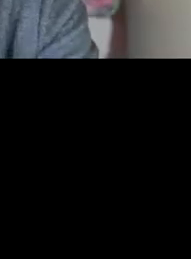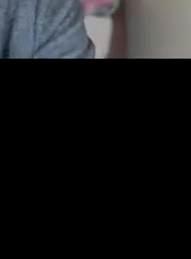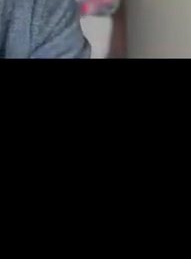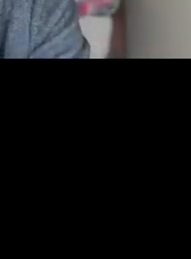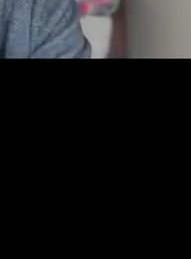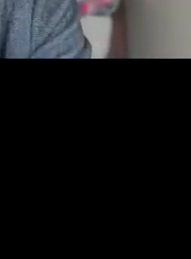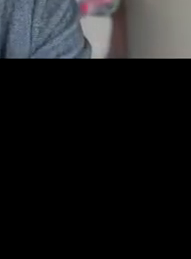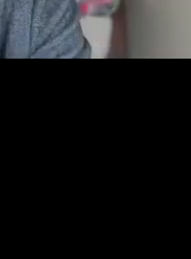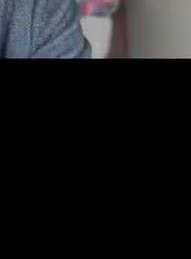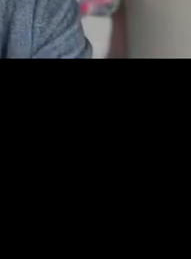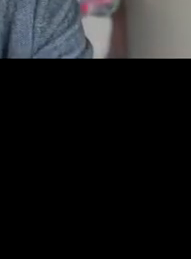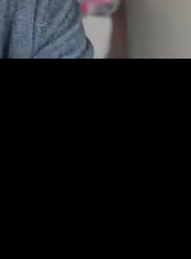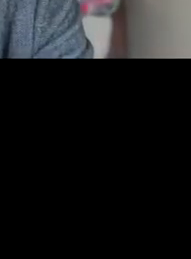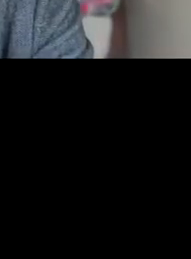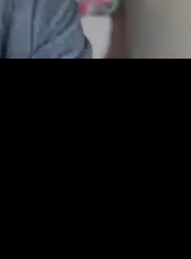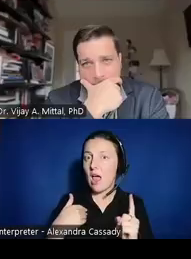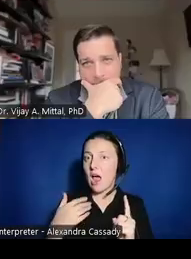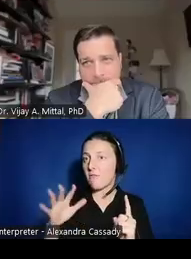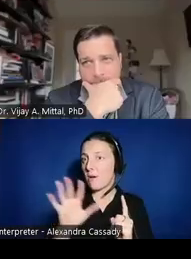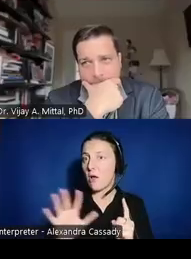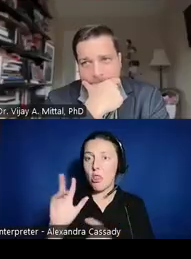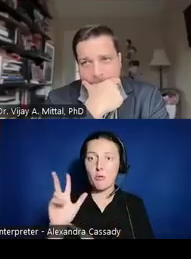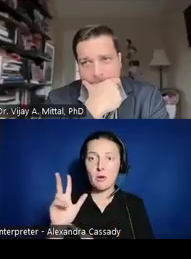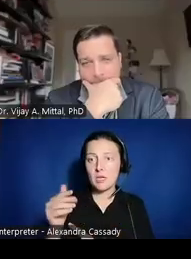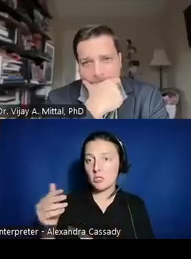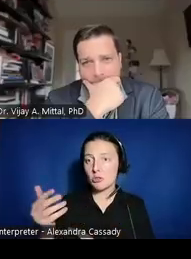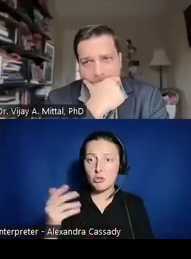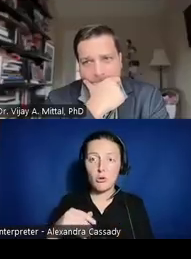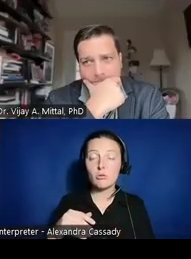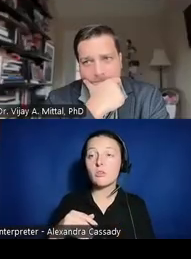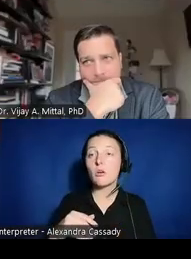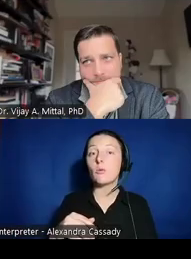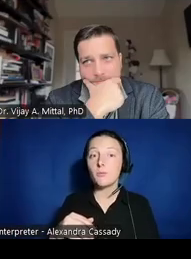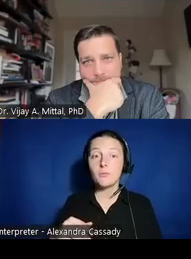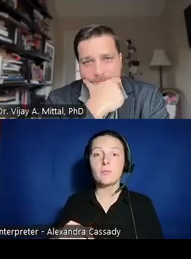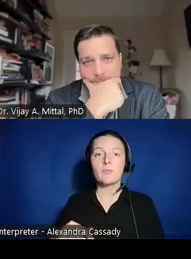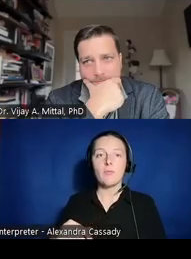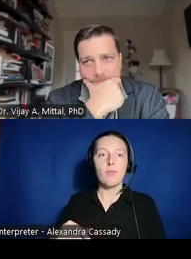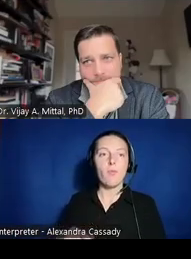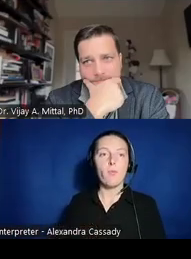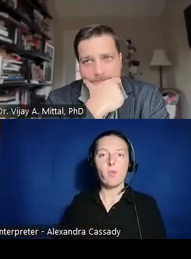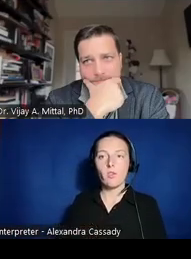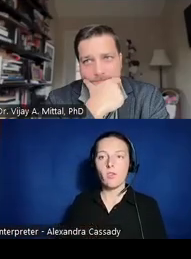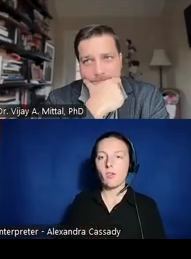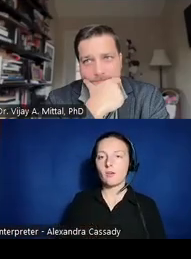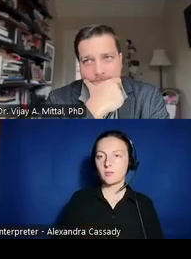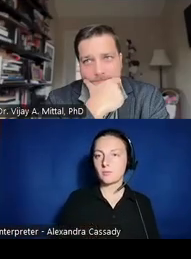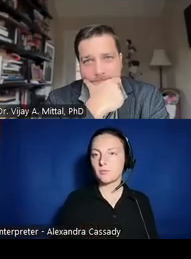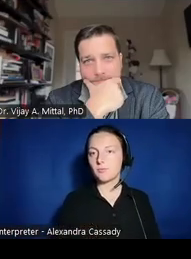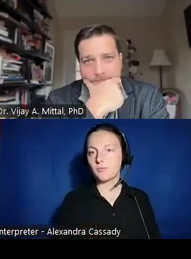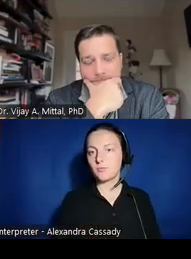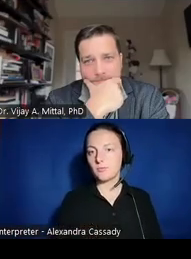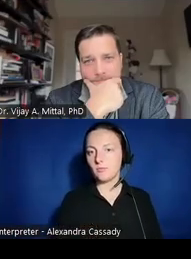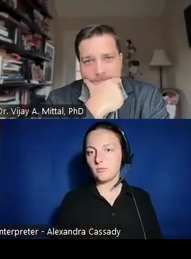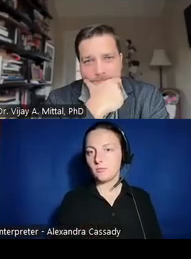but we have about three minutes or so. So um we have a question that's come across from a